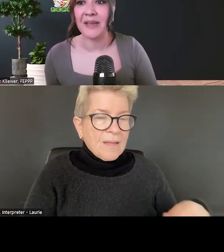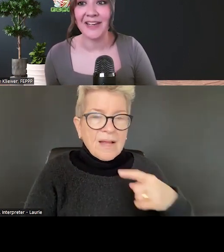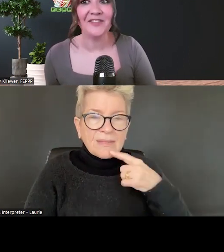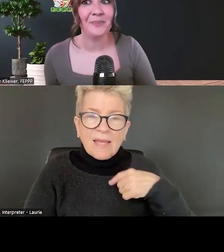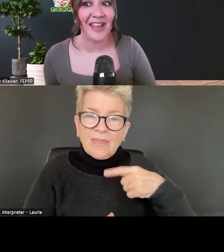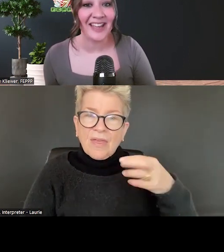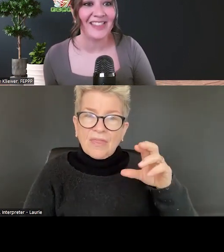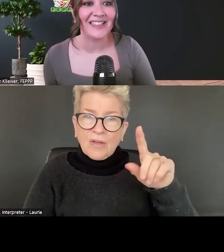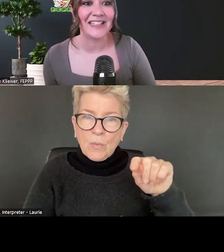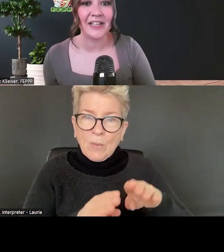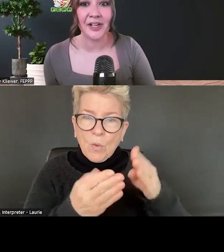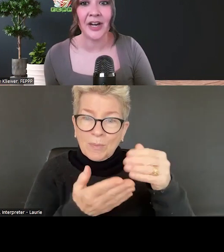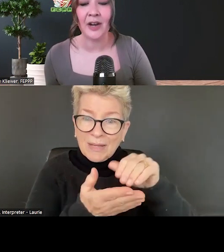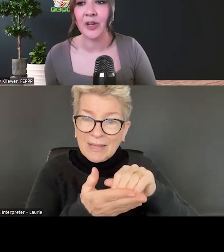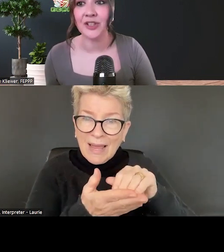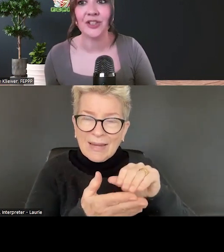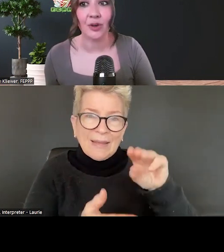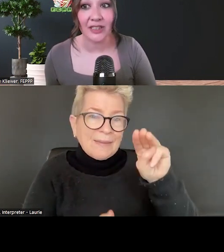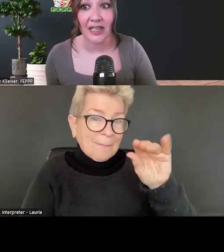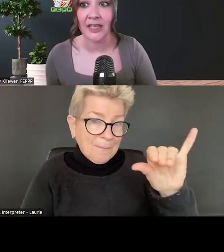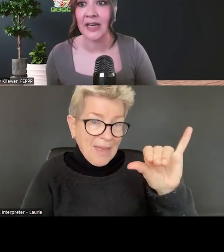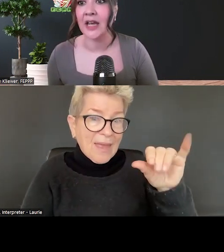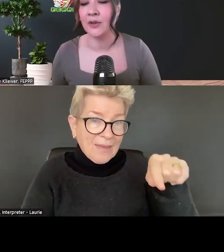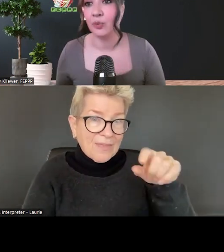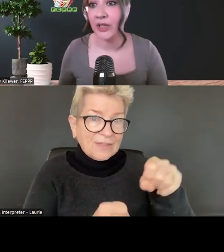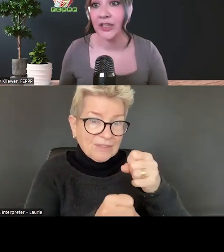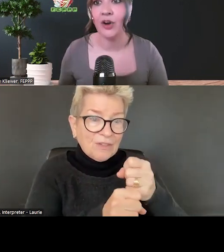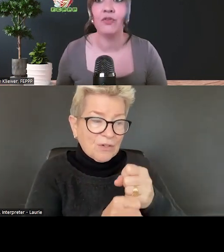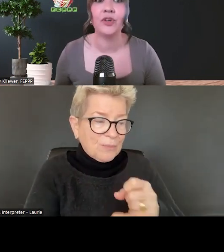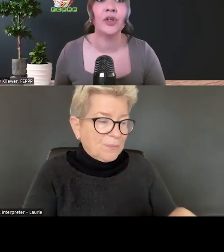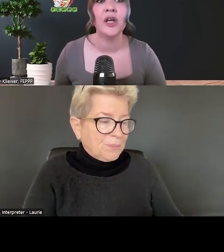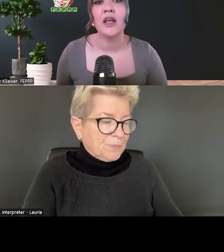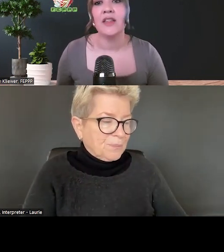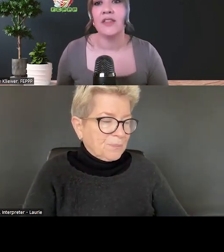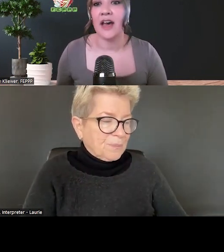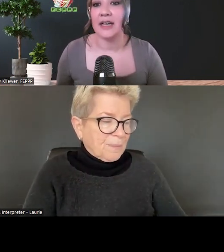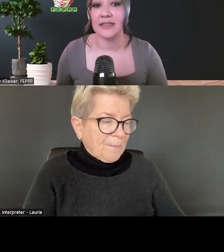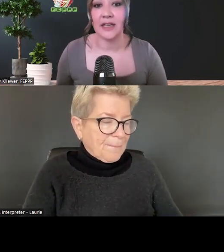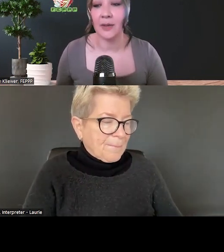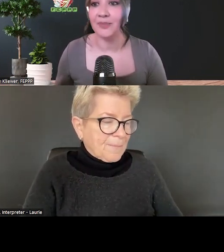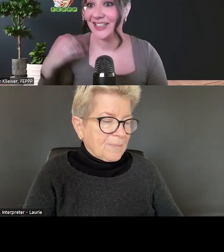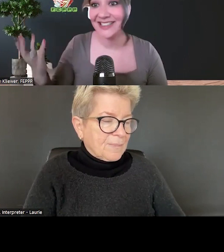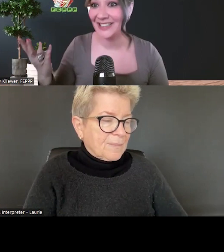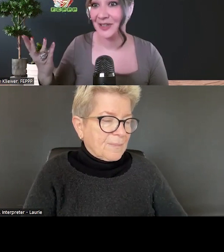beginning of May this year and we are so excited and really hopeful that this is